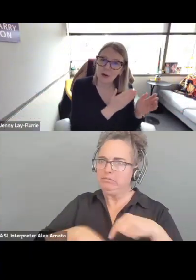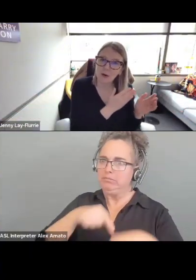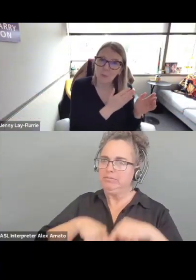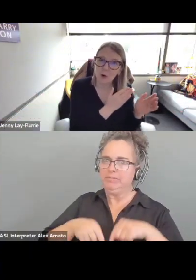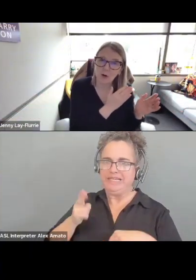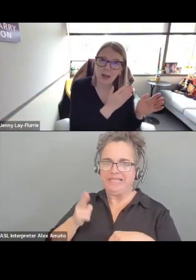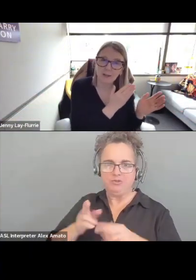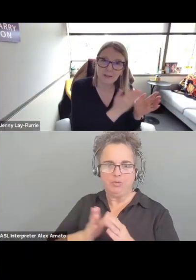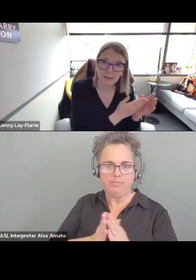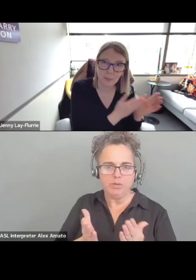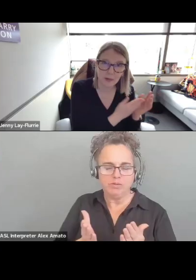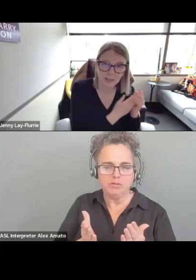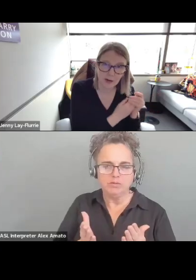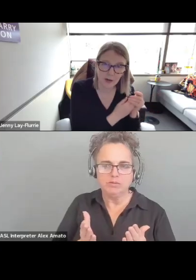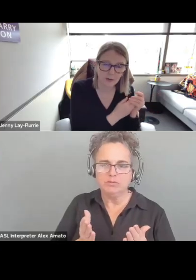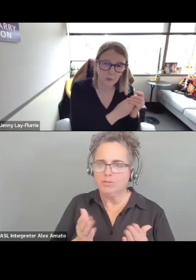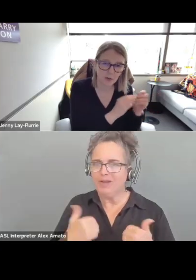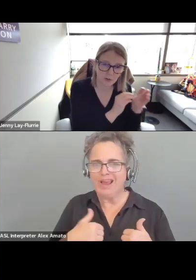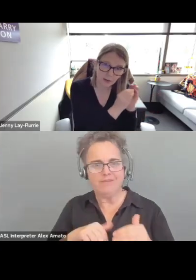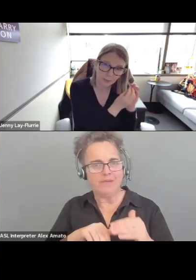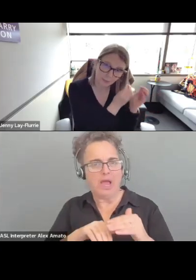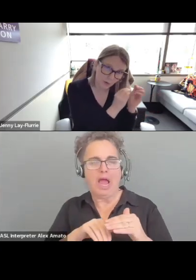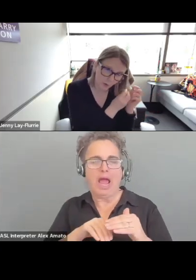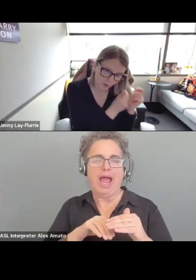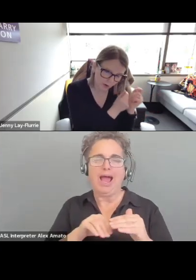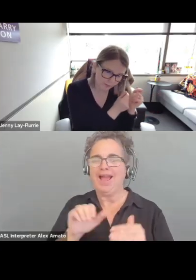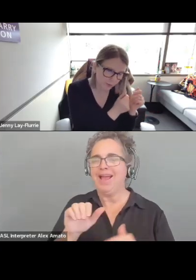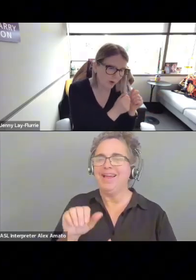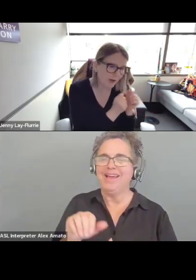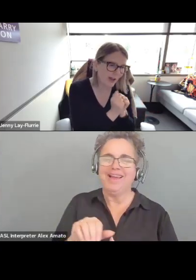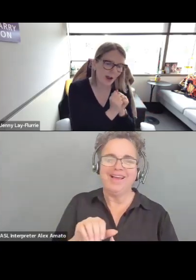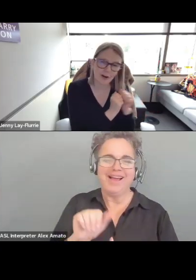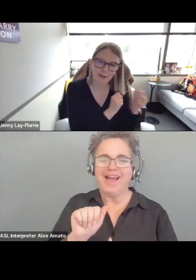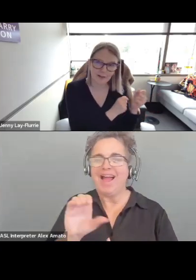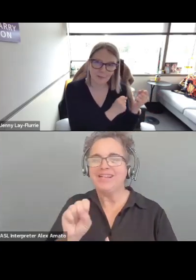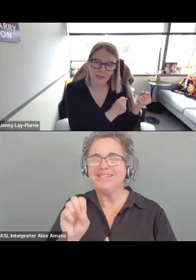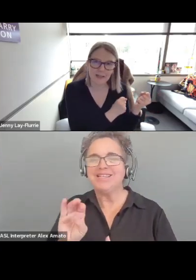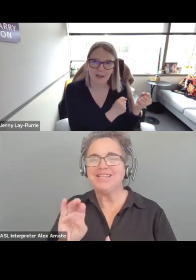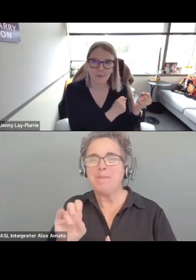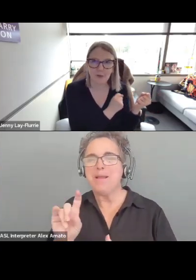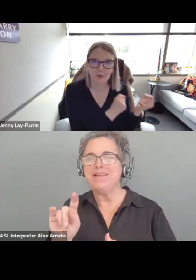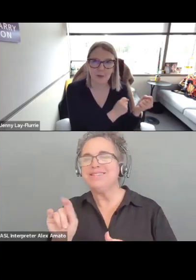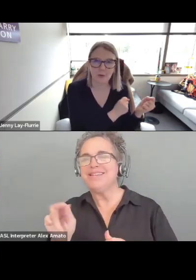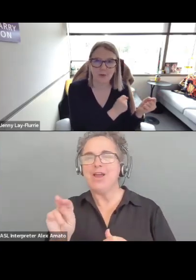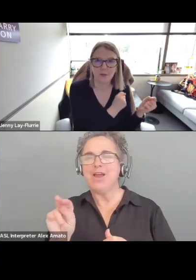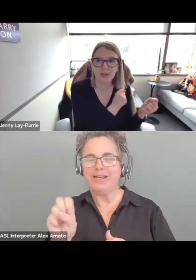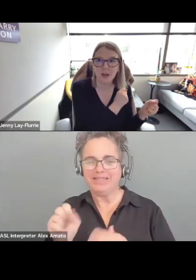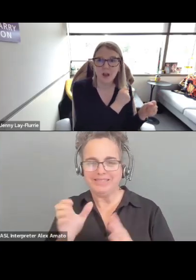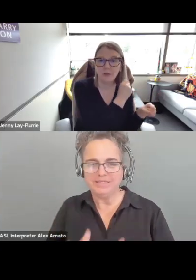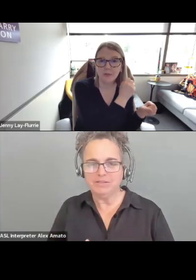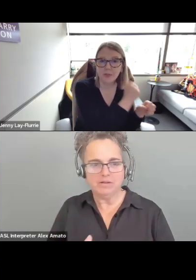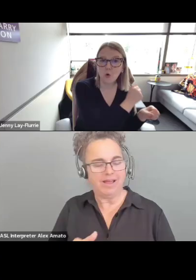there were accessible ITarians which is a beautiful term for our accessibility experts at Microsoft.